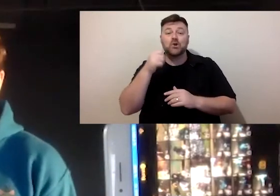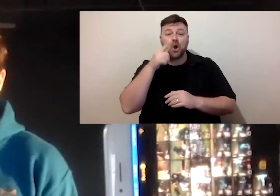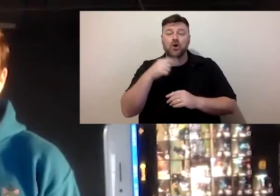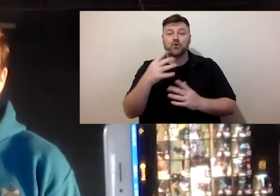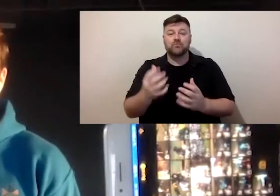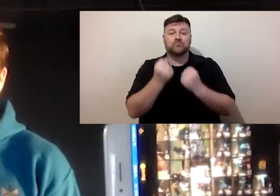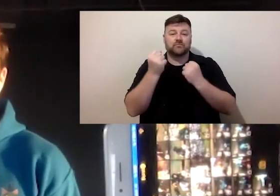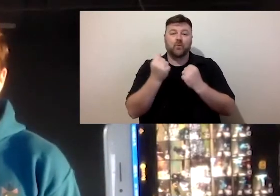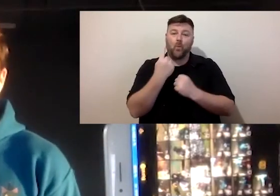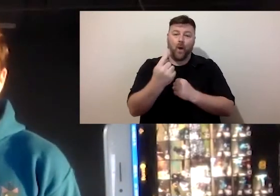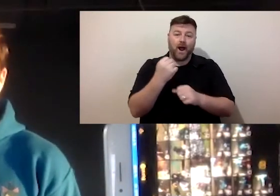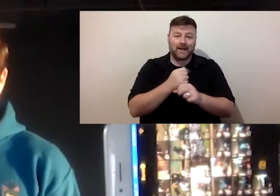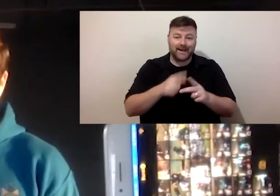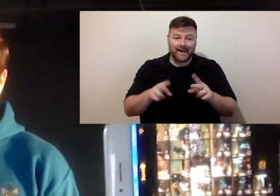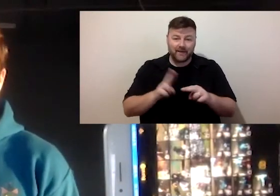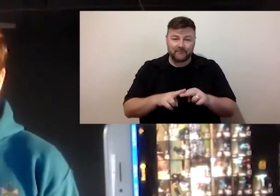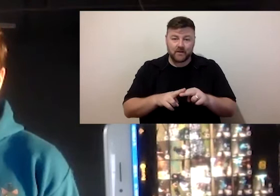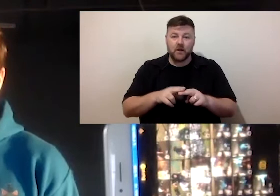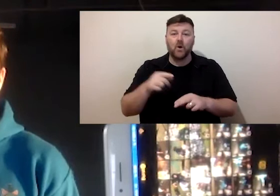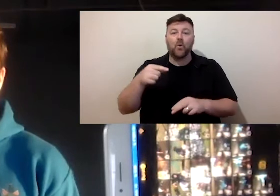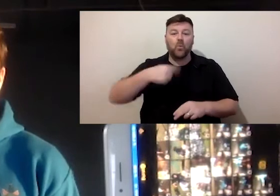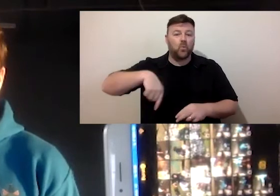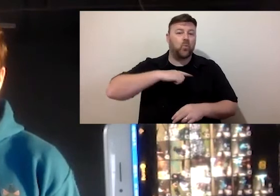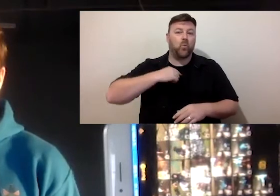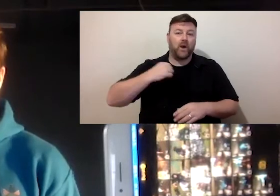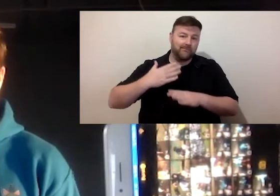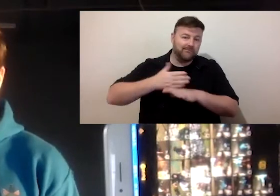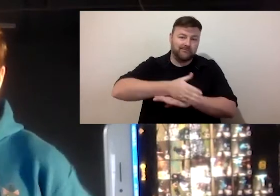hours making GIFs to try and find that one that went from